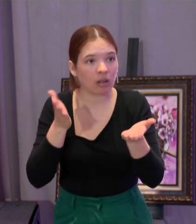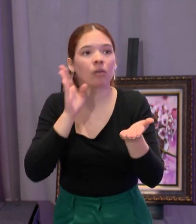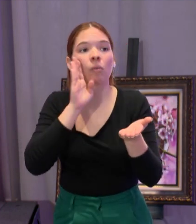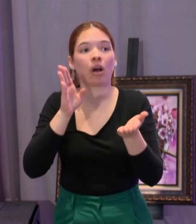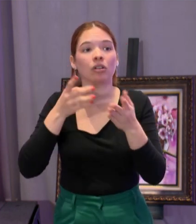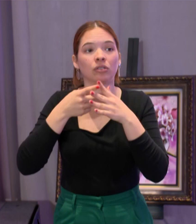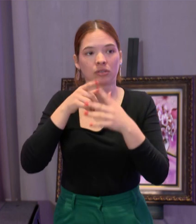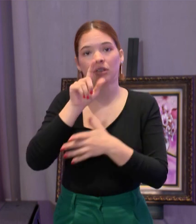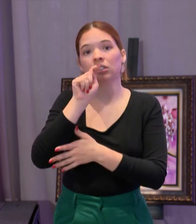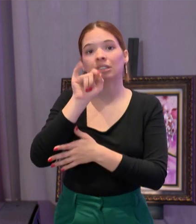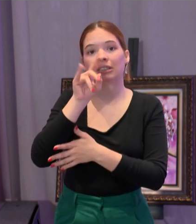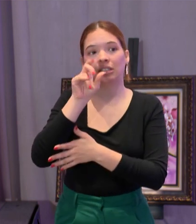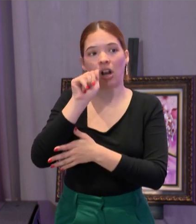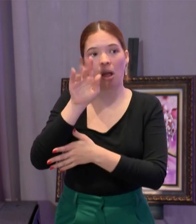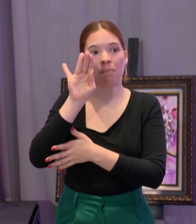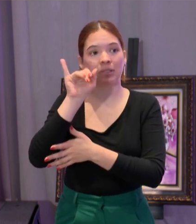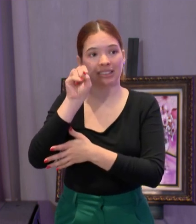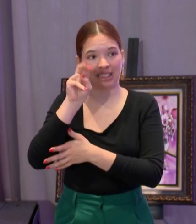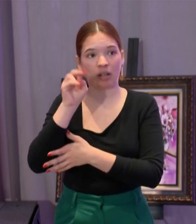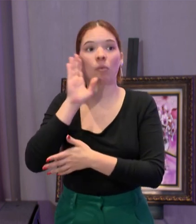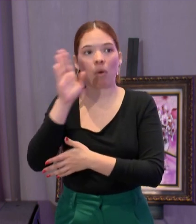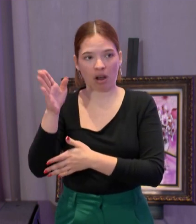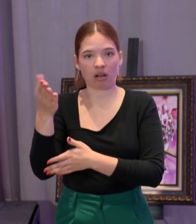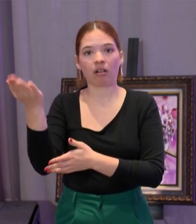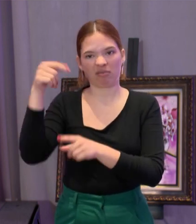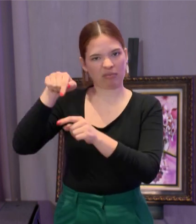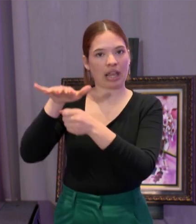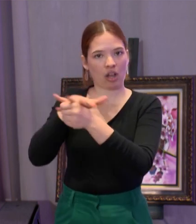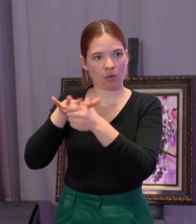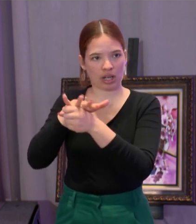FESTIVAL TIDAL BASIN WELCOME